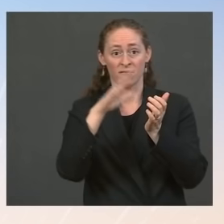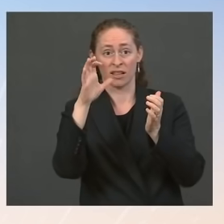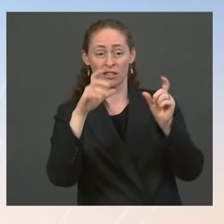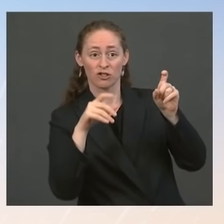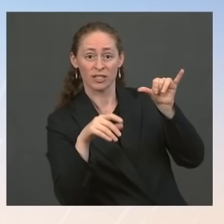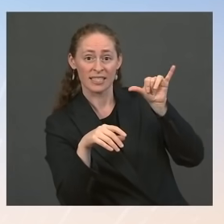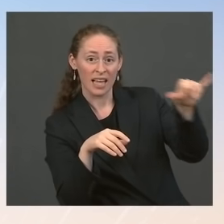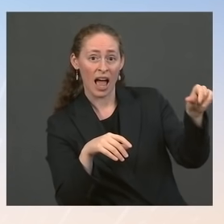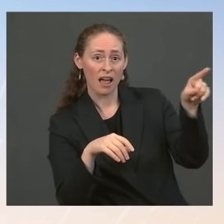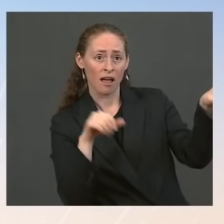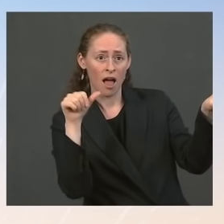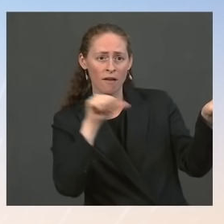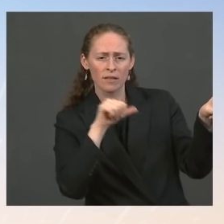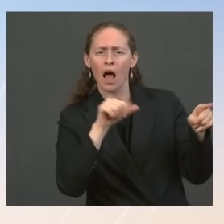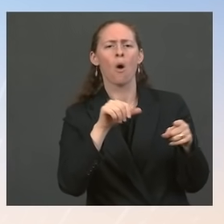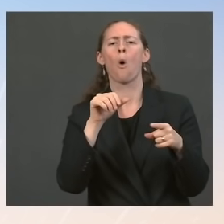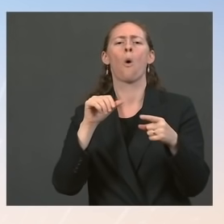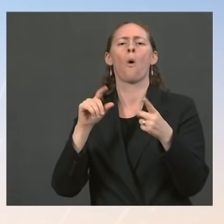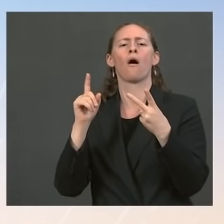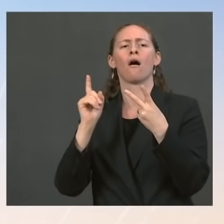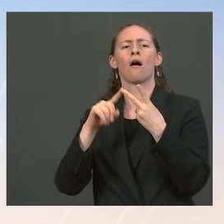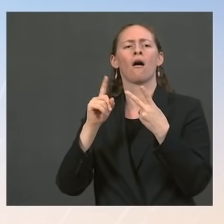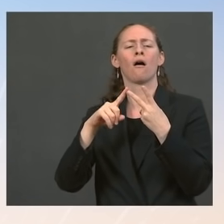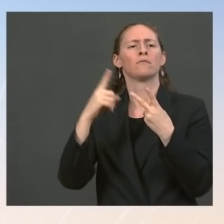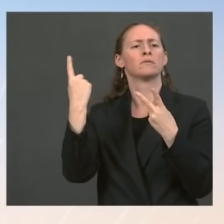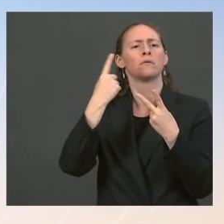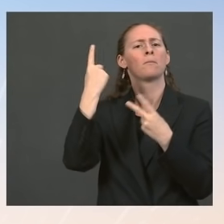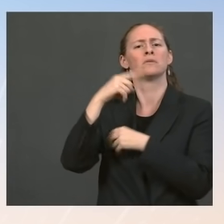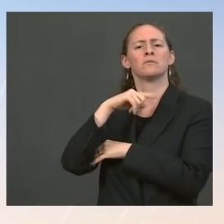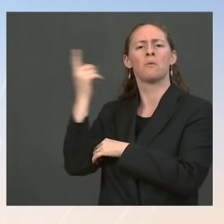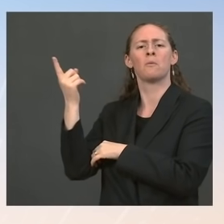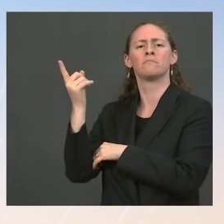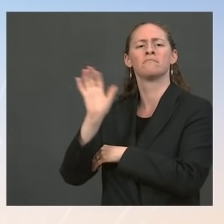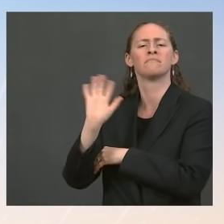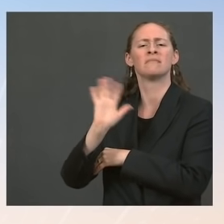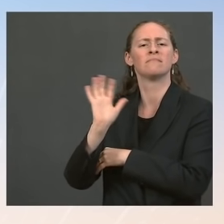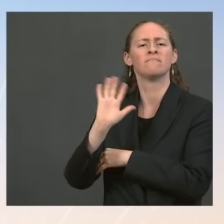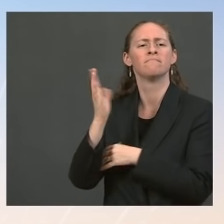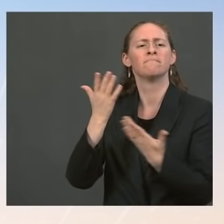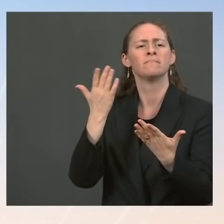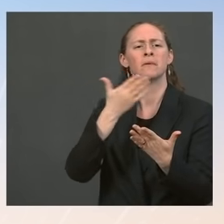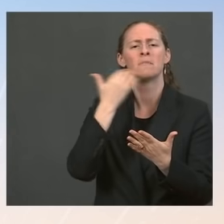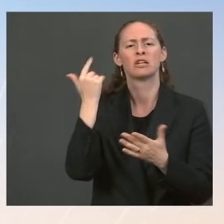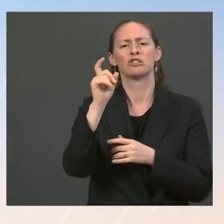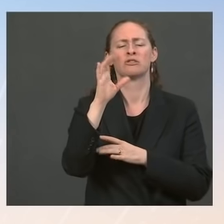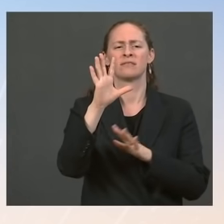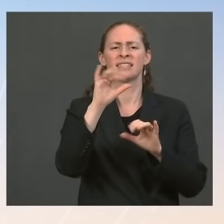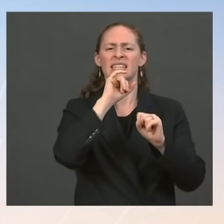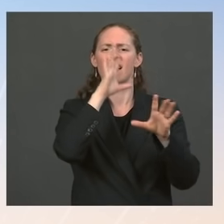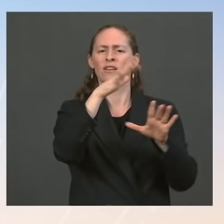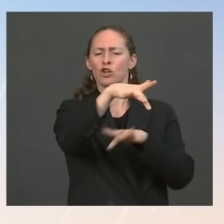or, two, that someone was advising that it should be zero. Ms. Psaki: Well, again, Weijia, I don't think --